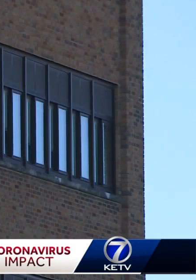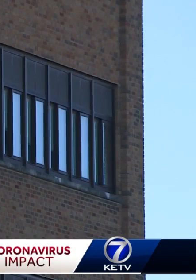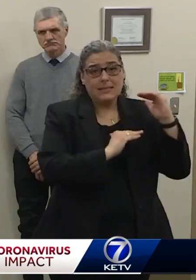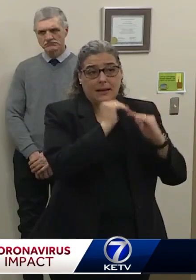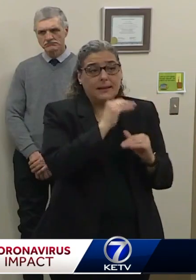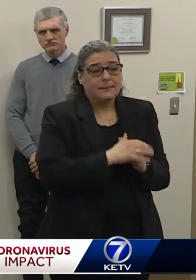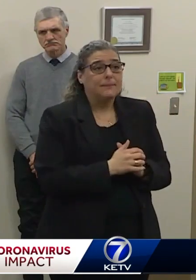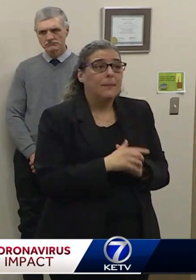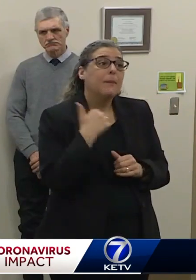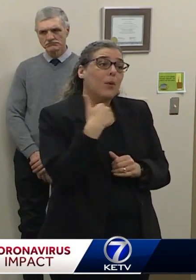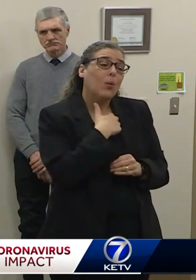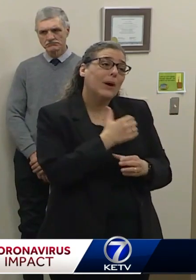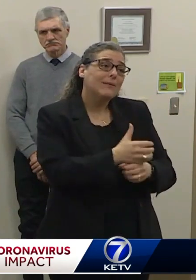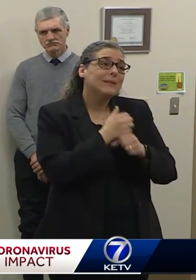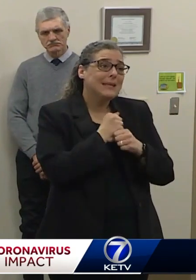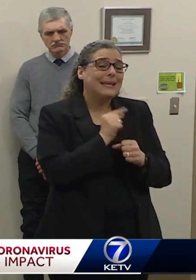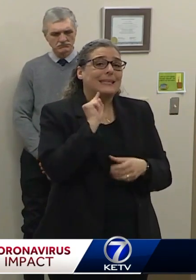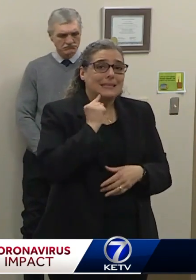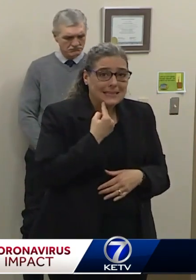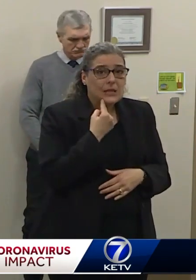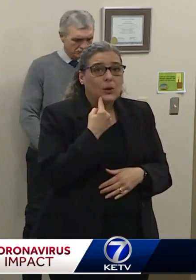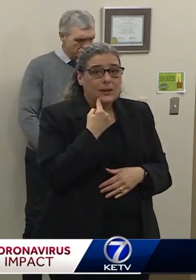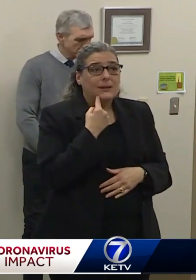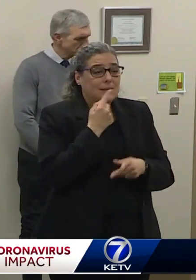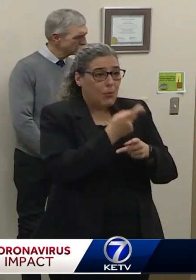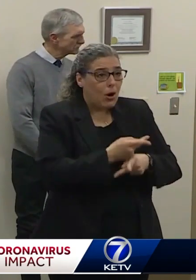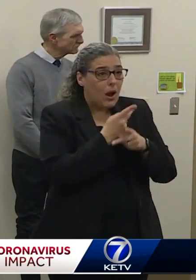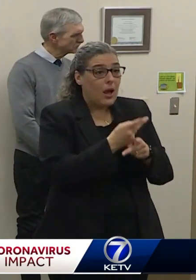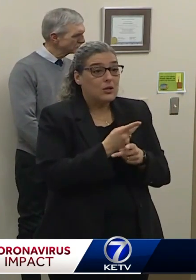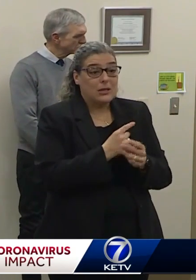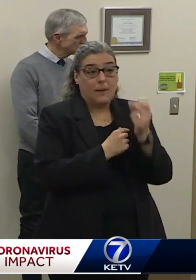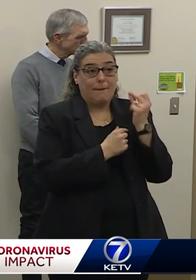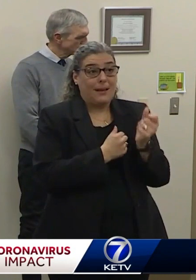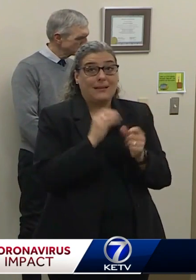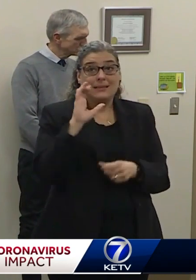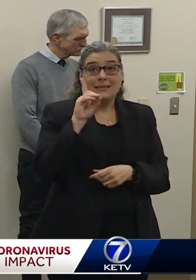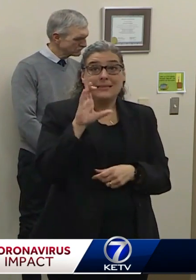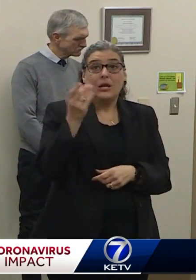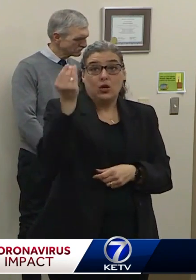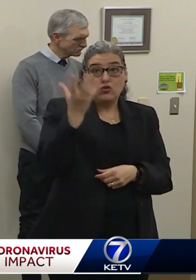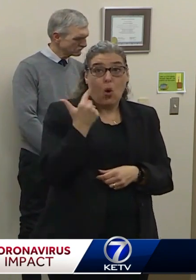BOTH ARE STABLE TONIGHT AND ISOLATED IN THEIR OWN PRIVATE ROOMS. WE HAVE TAKEN STRICT PRECAUTIONS.